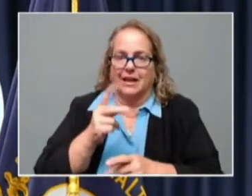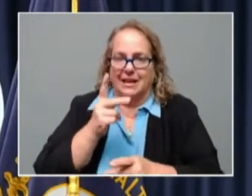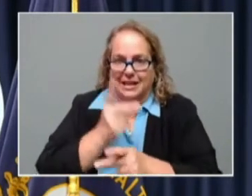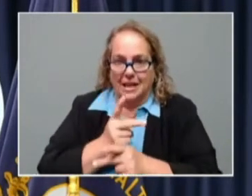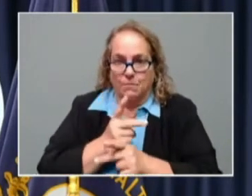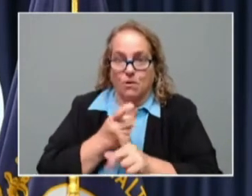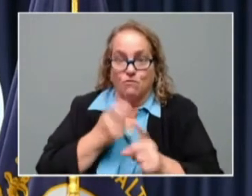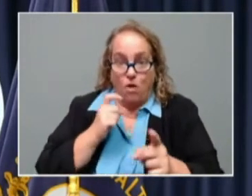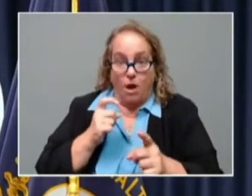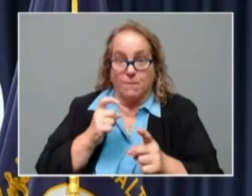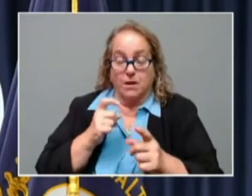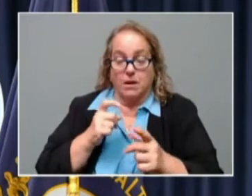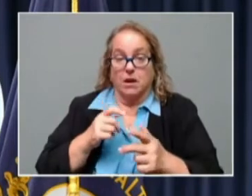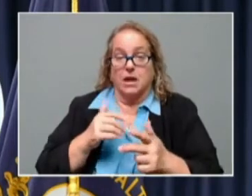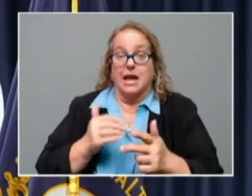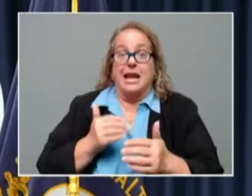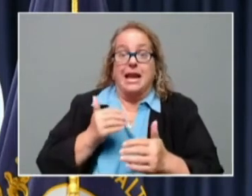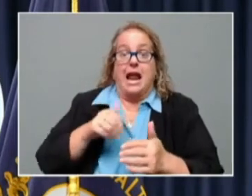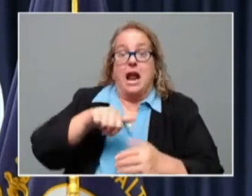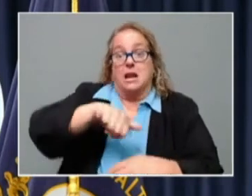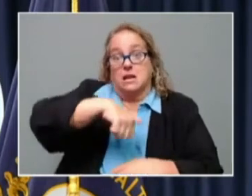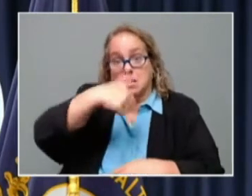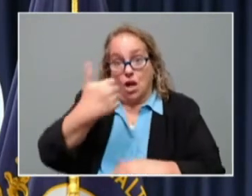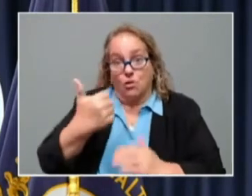after that, we're going to need to get those that hadn't been vaccinated, that